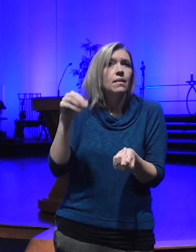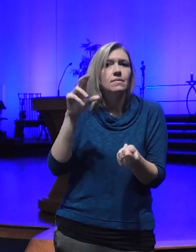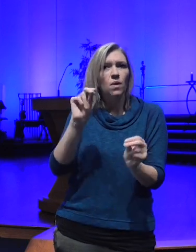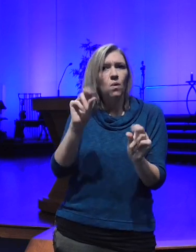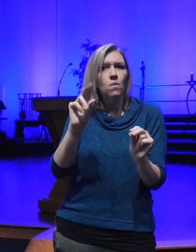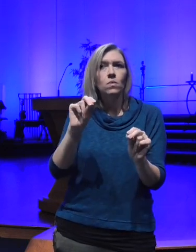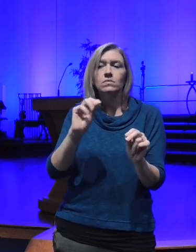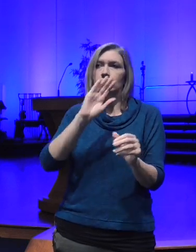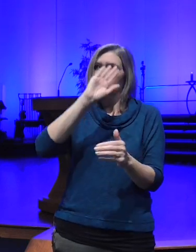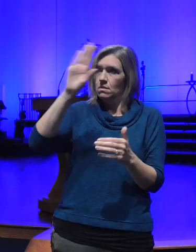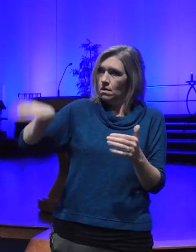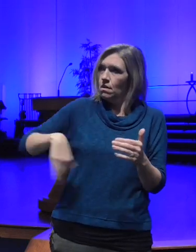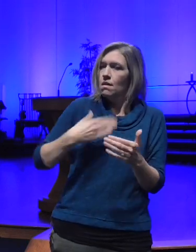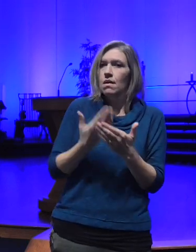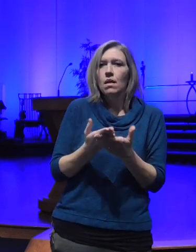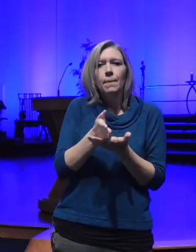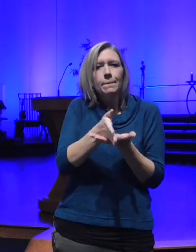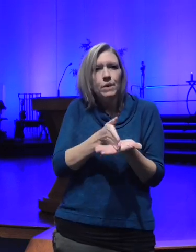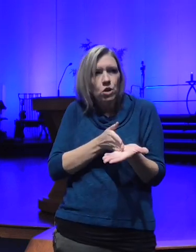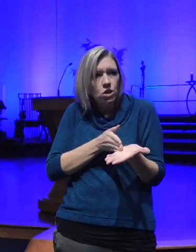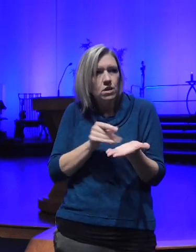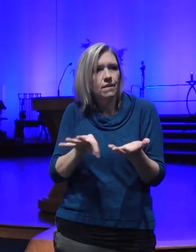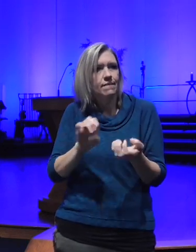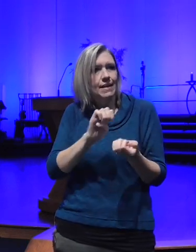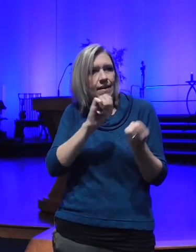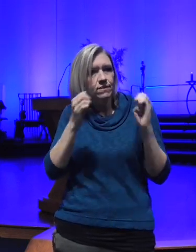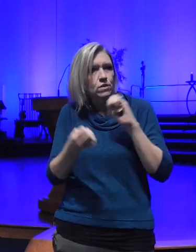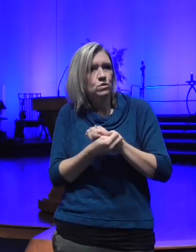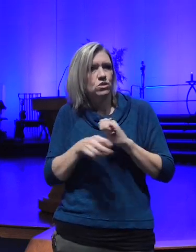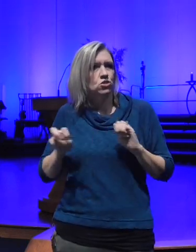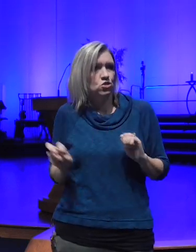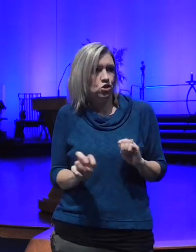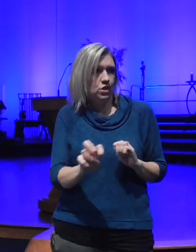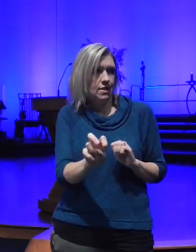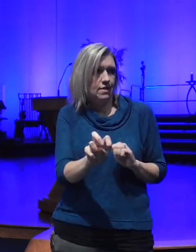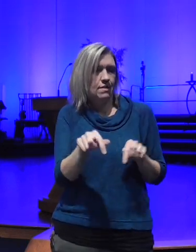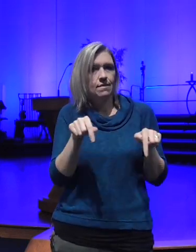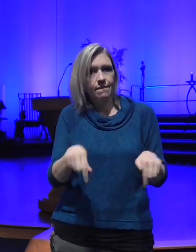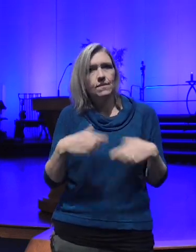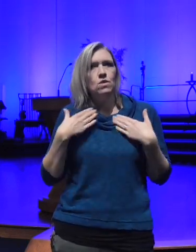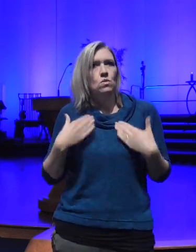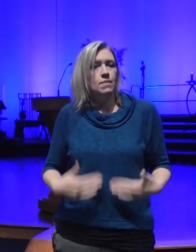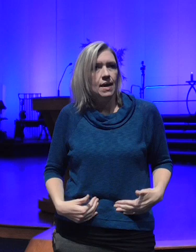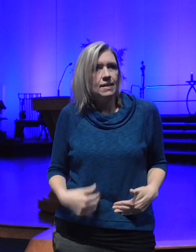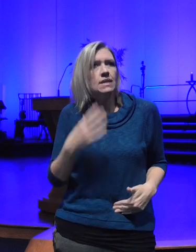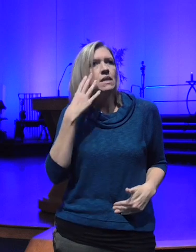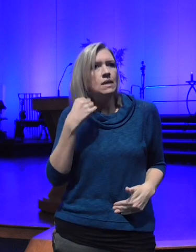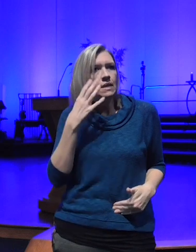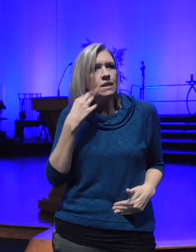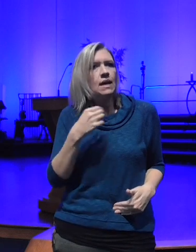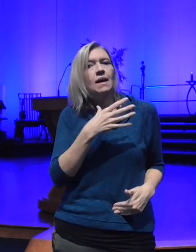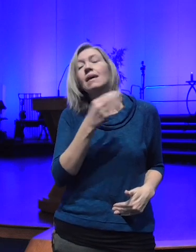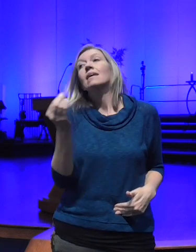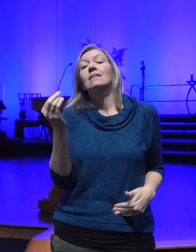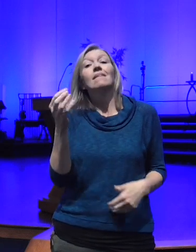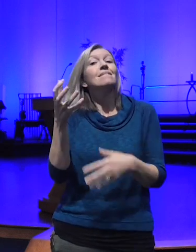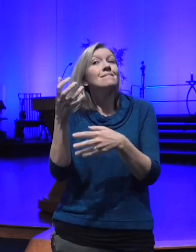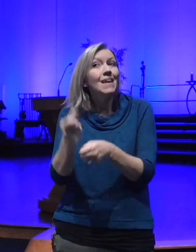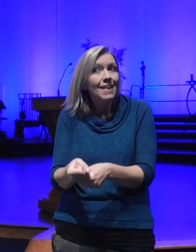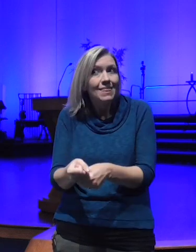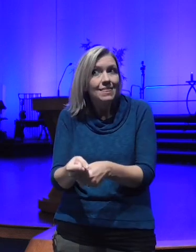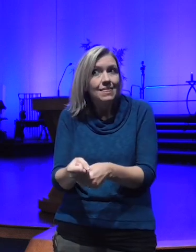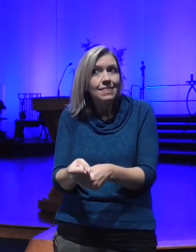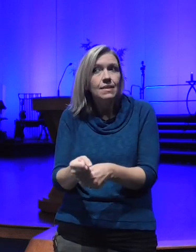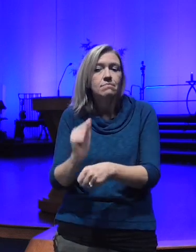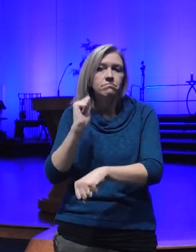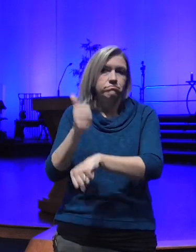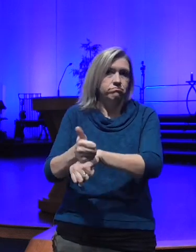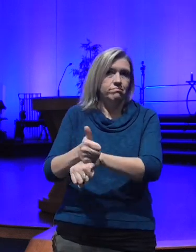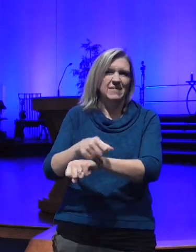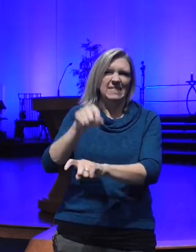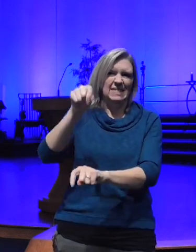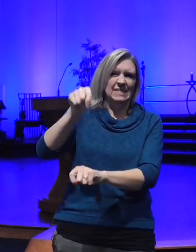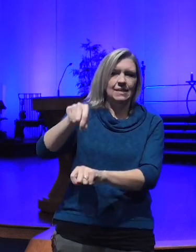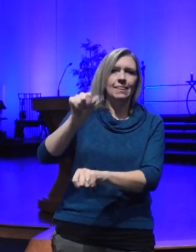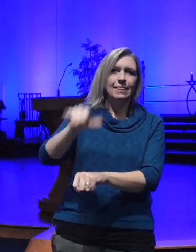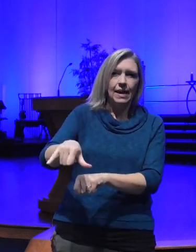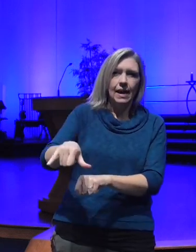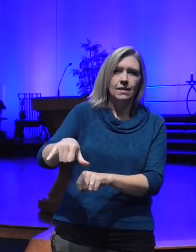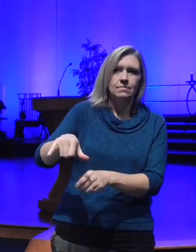part of the evolutionary journey of humanity and Faith lands squarely in that pocket and says I may